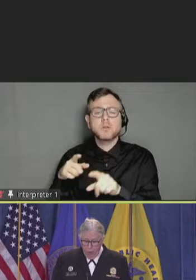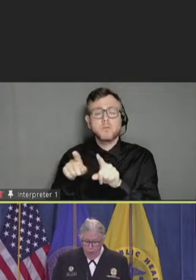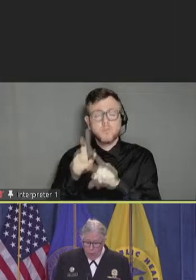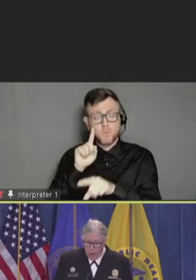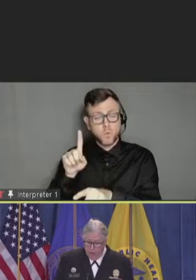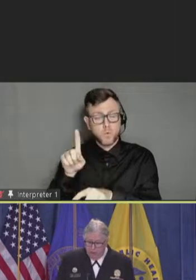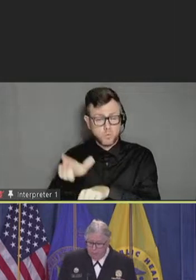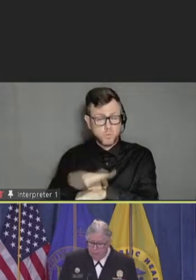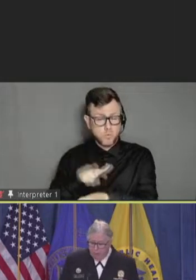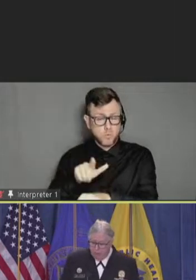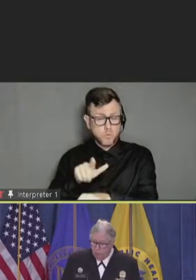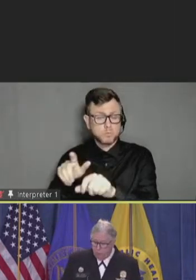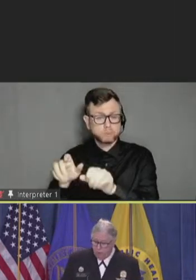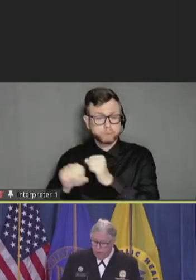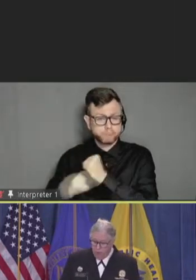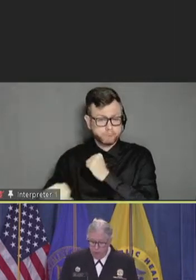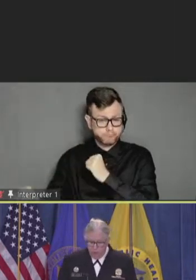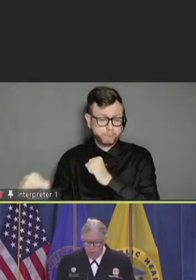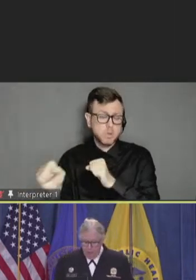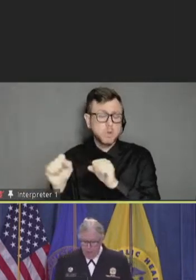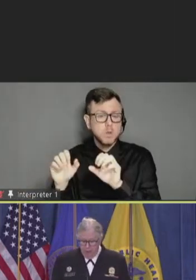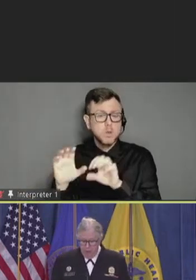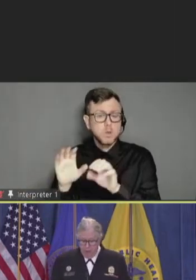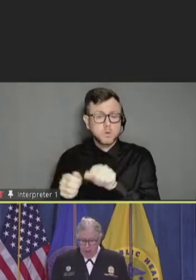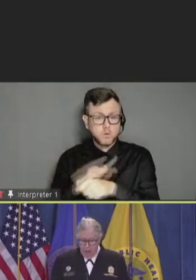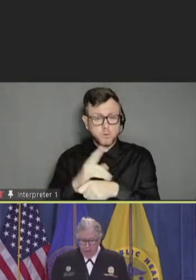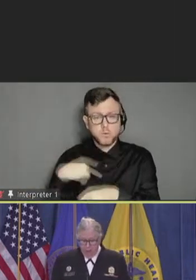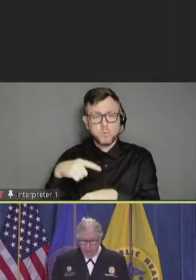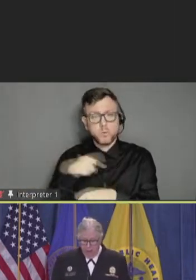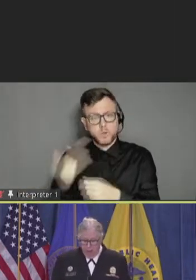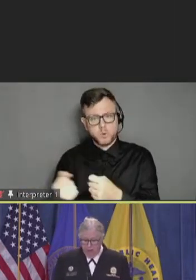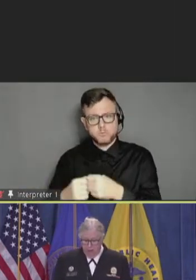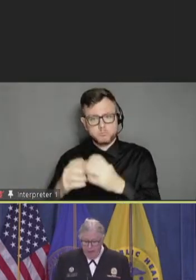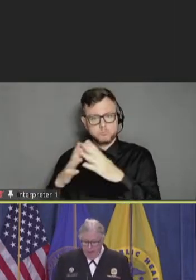We are working to implement the work that you have heard about regarding the National